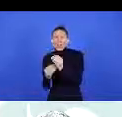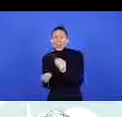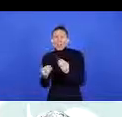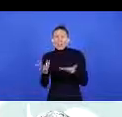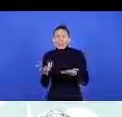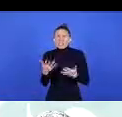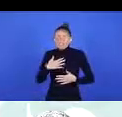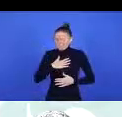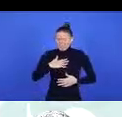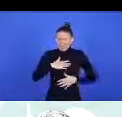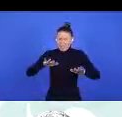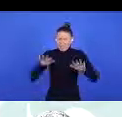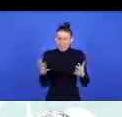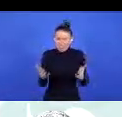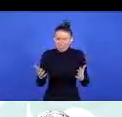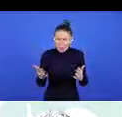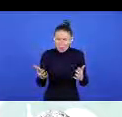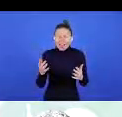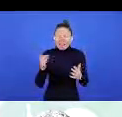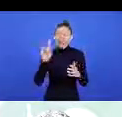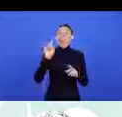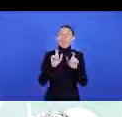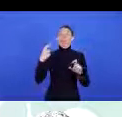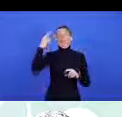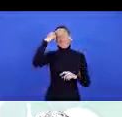environment of what hearing loss means and what is listening with a